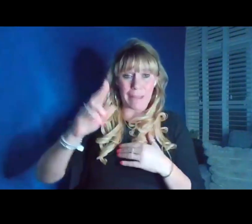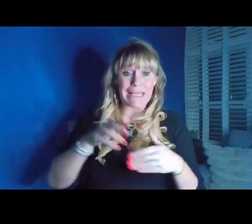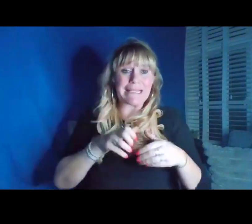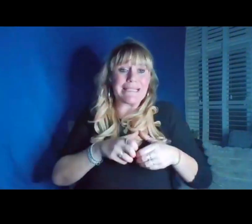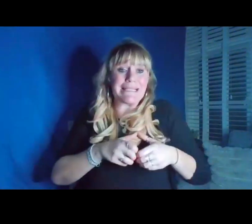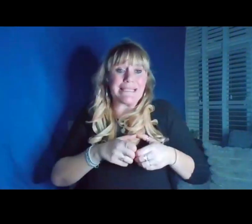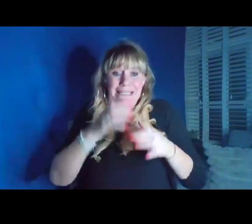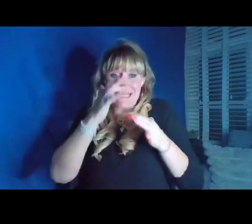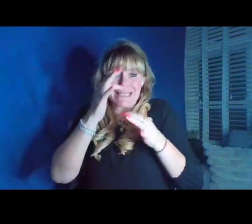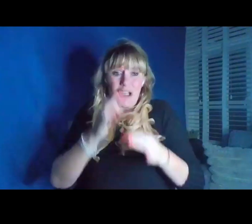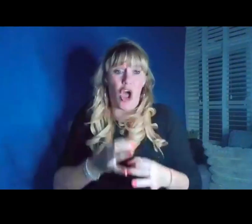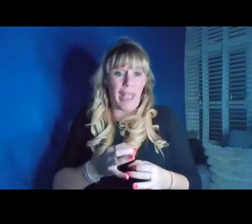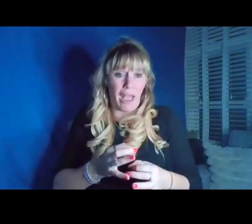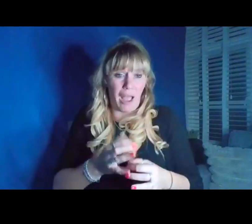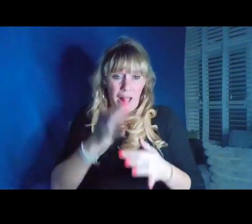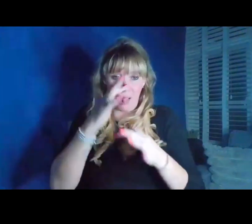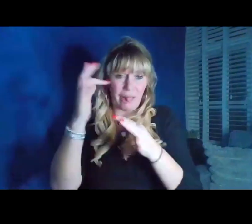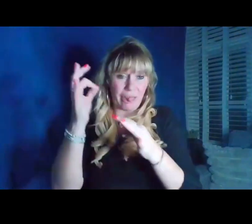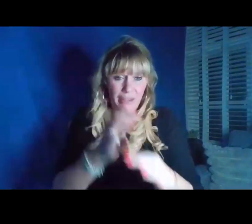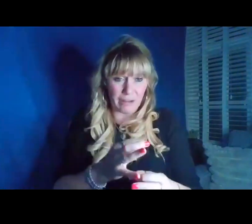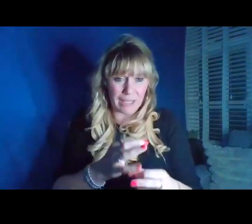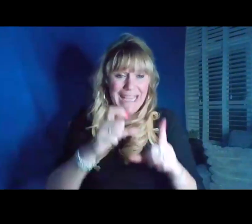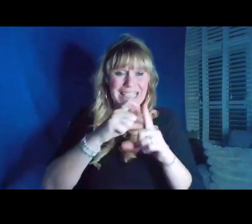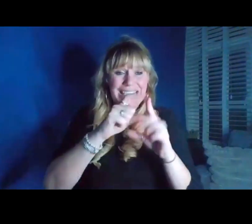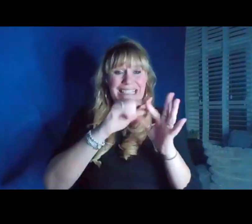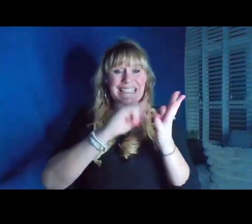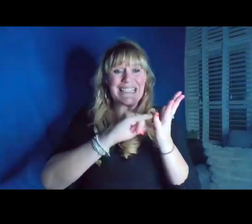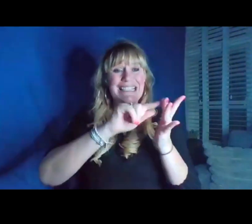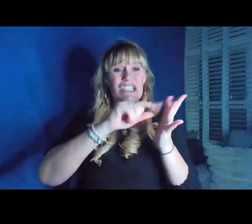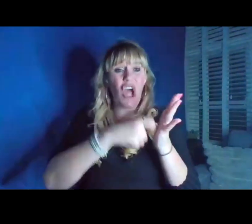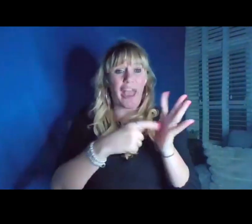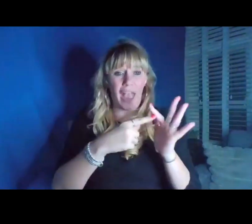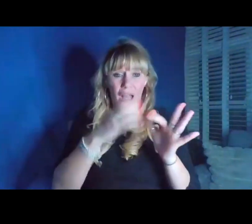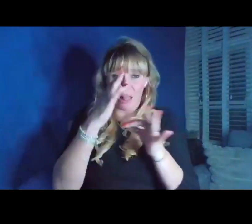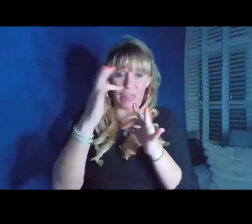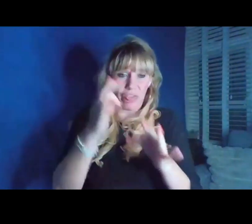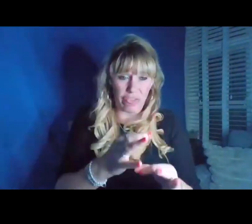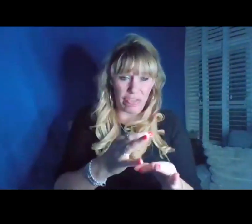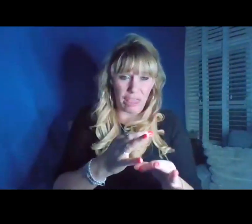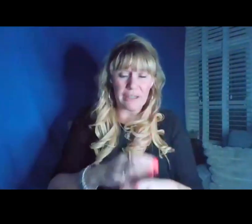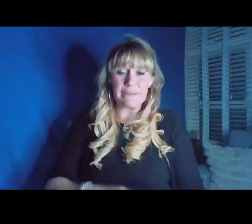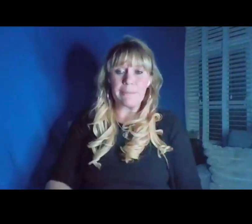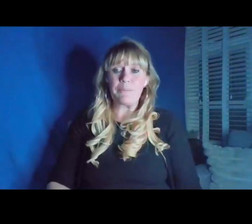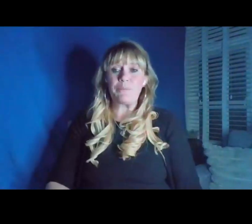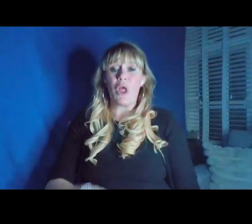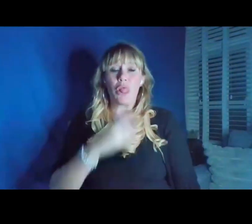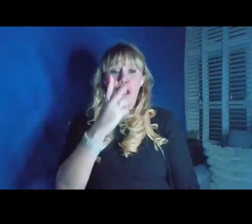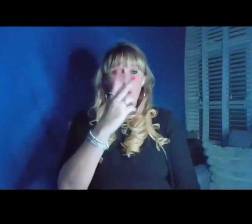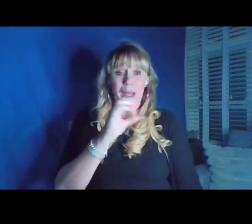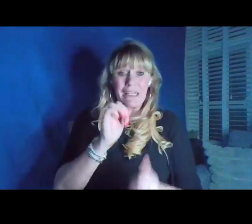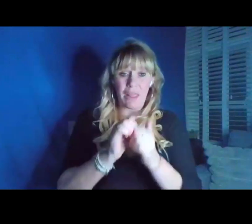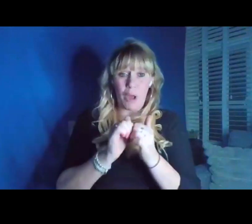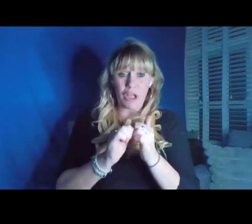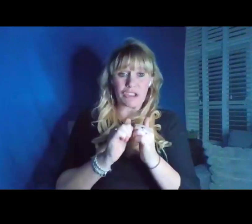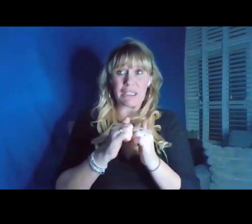And that was on the 20th of March, that would be 21 years ago exactly.